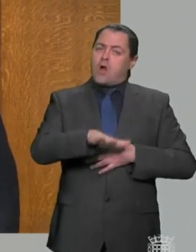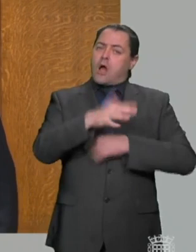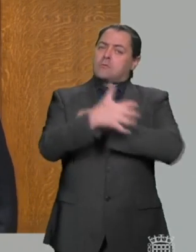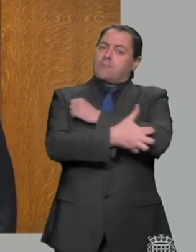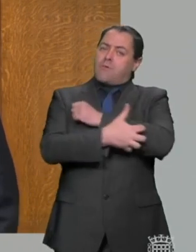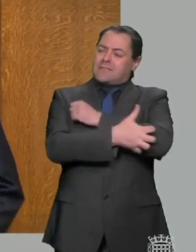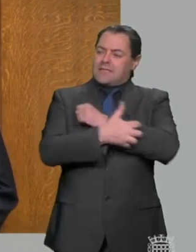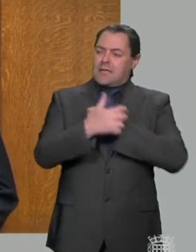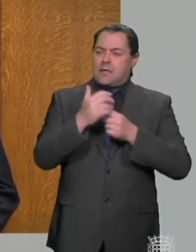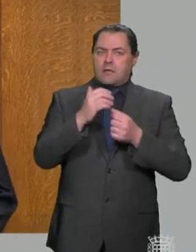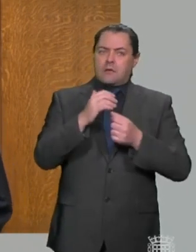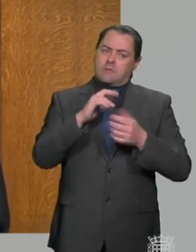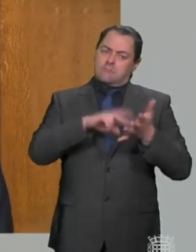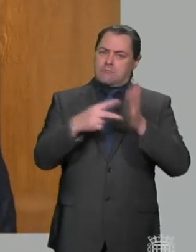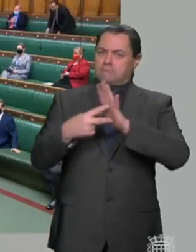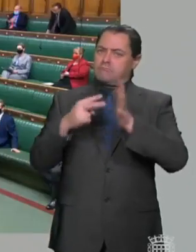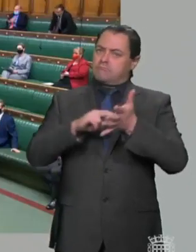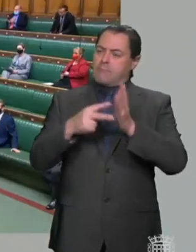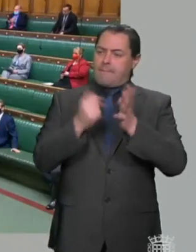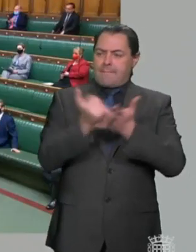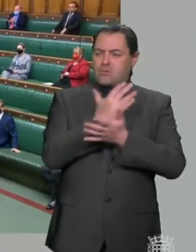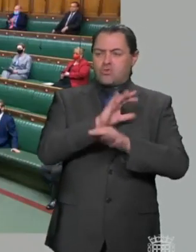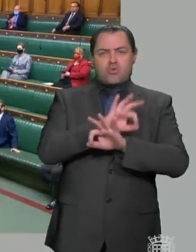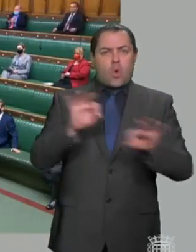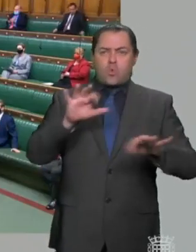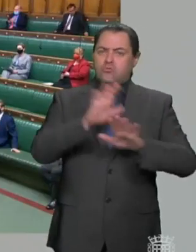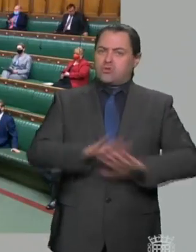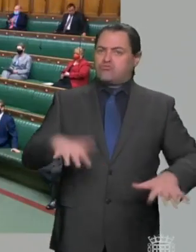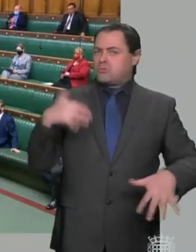no child is left behind? >> The Prime Minister